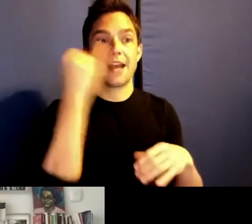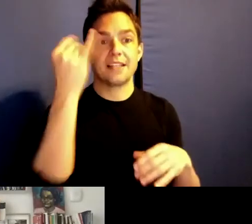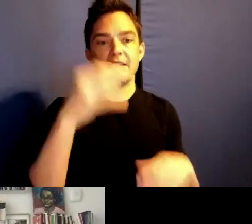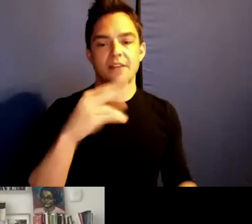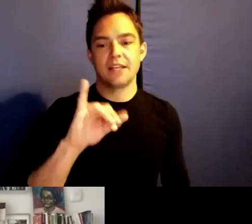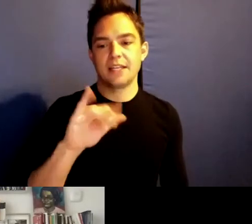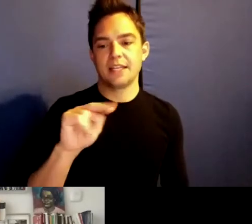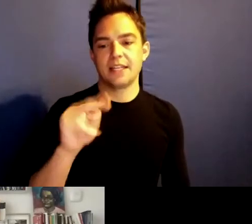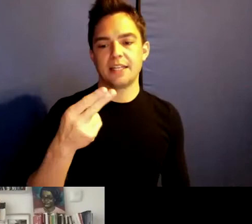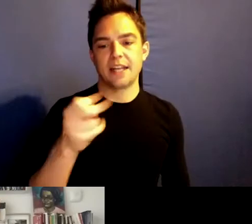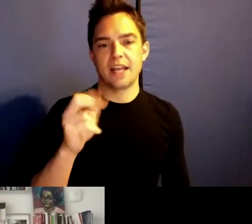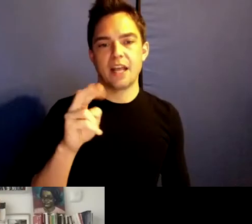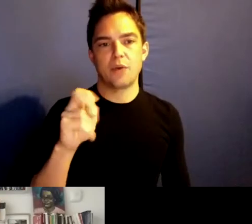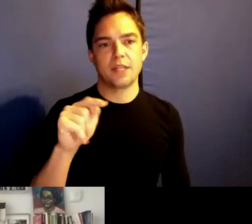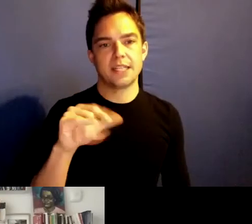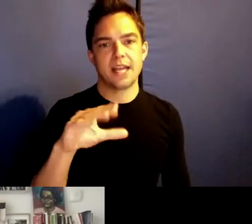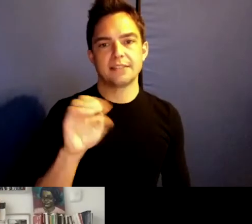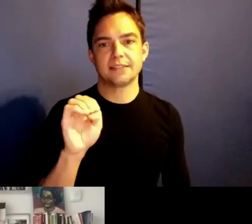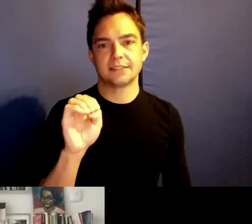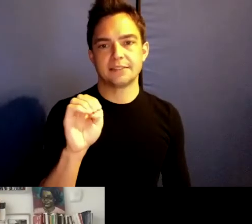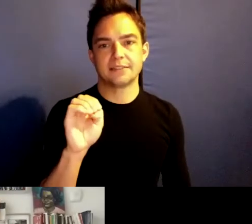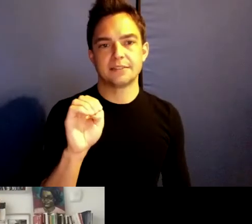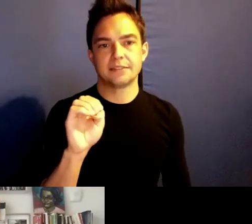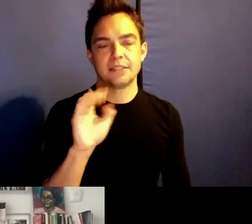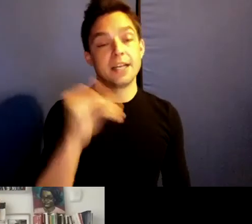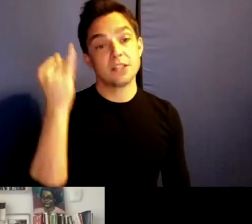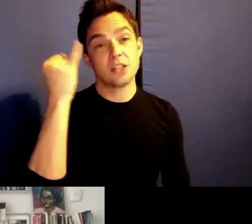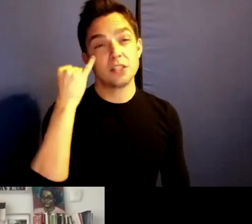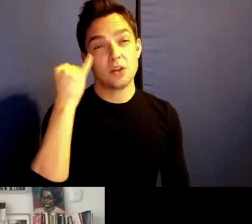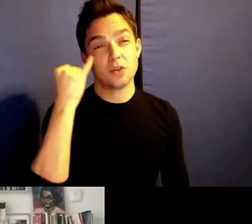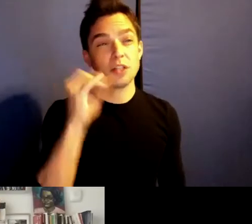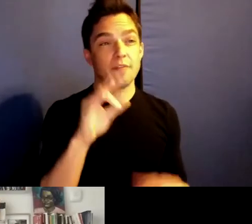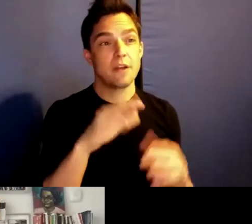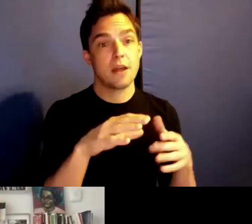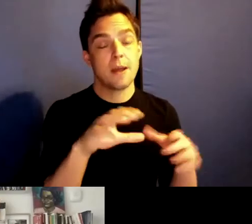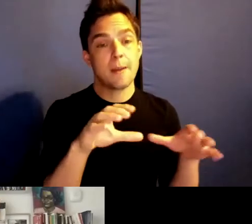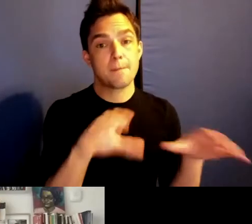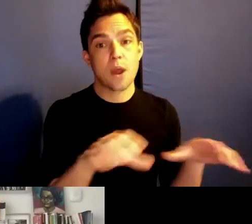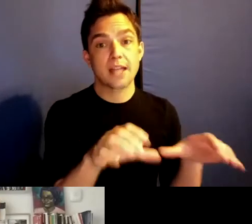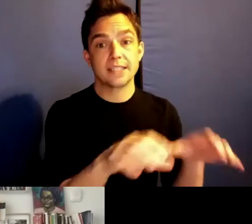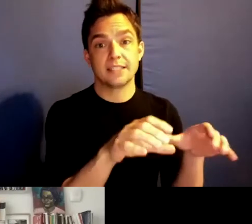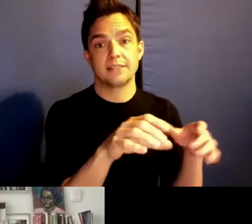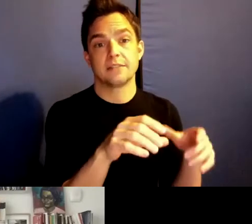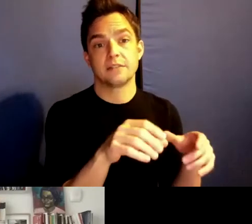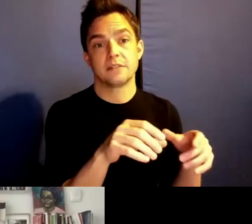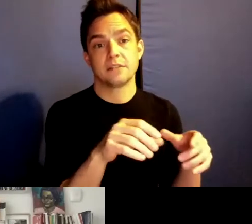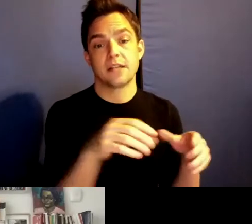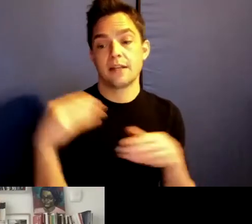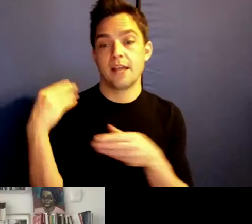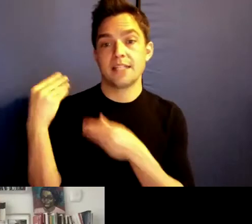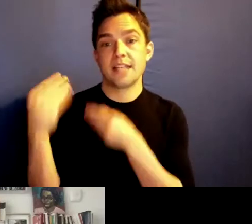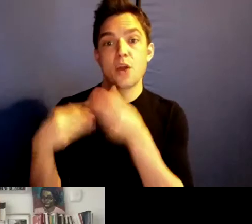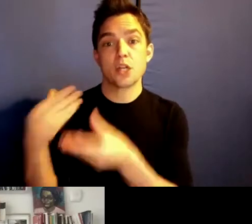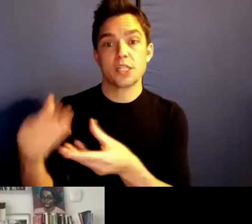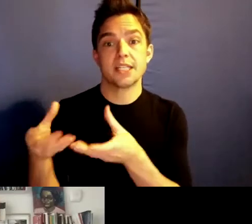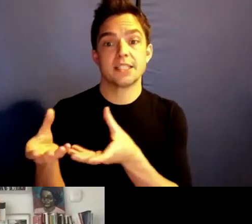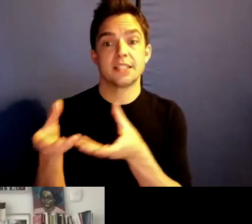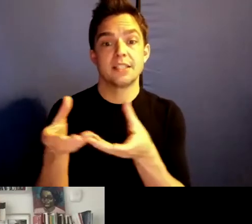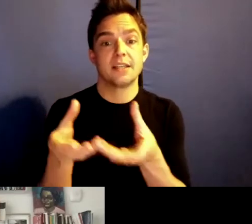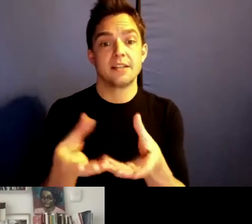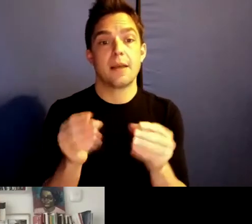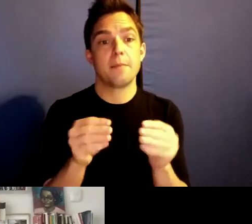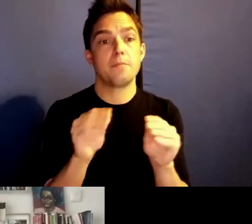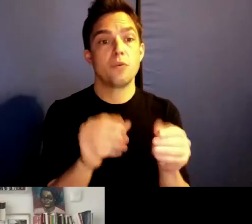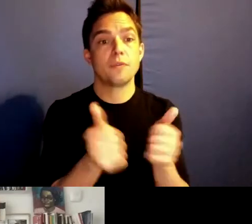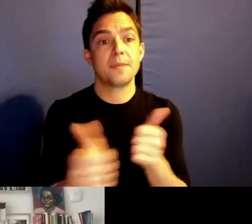It's an idea, a notion, a practice. Inheritance that moves beyond property, right?